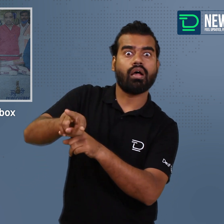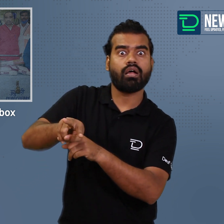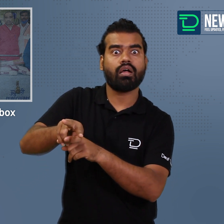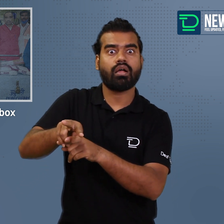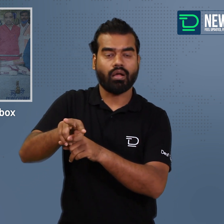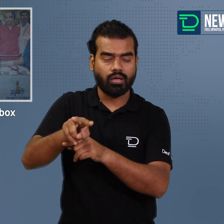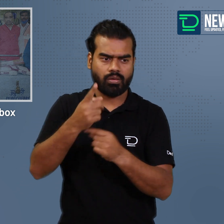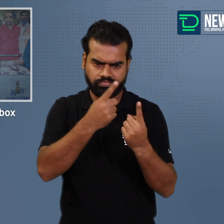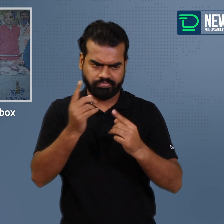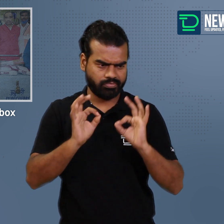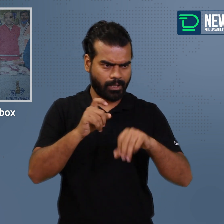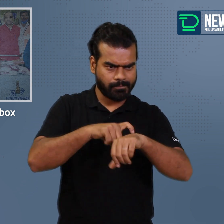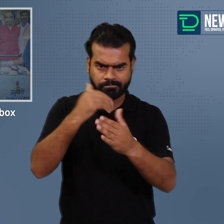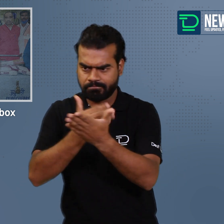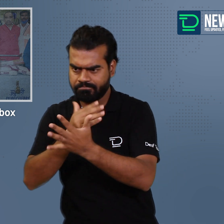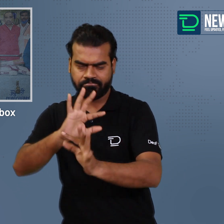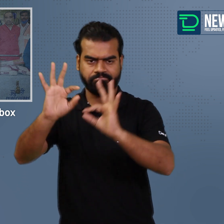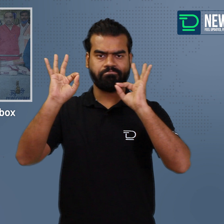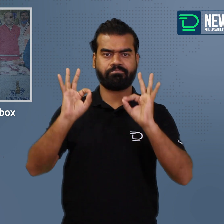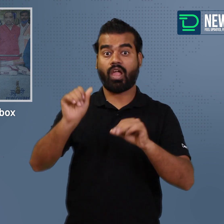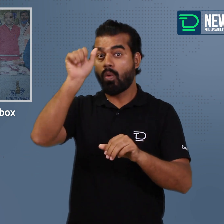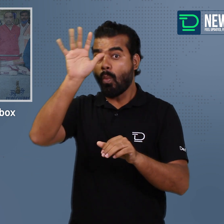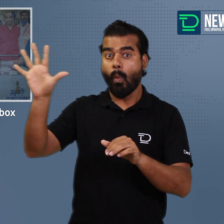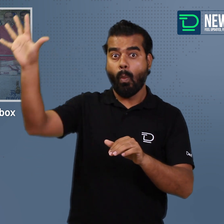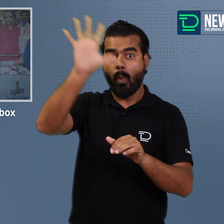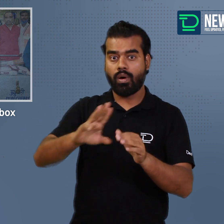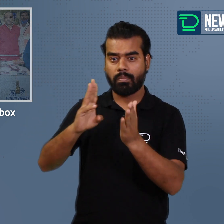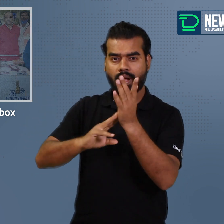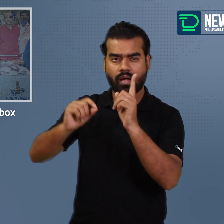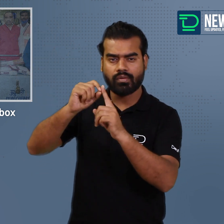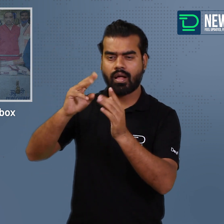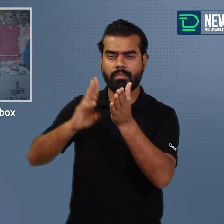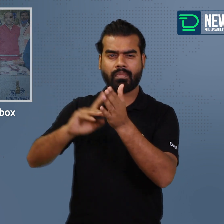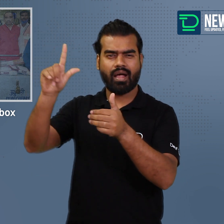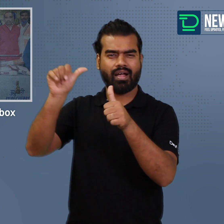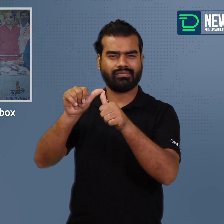timely dispatch of materials for this election.